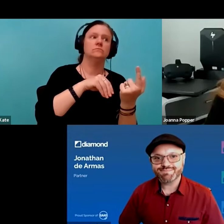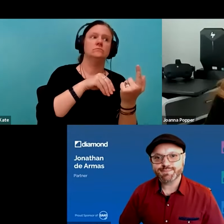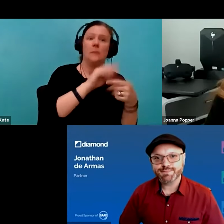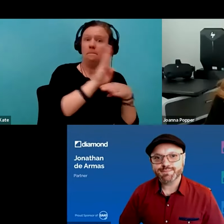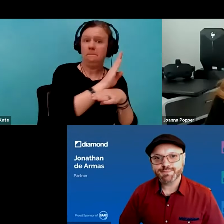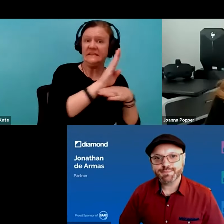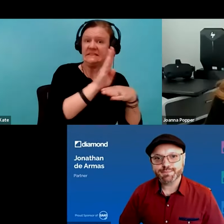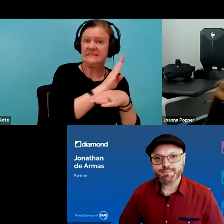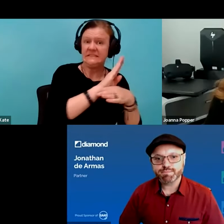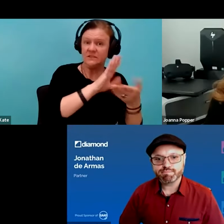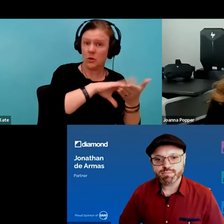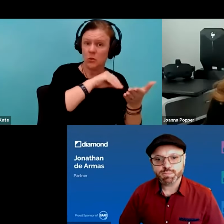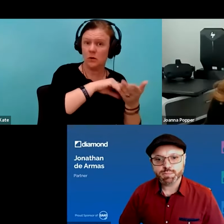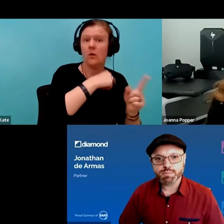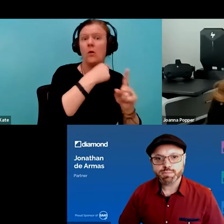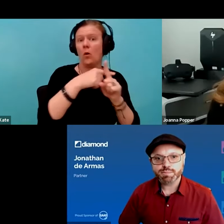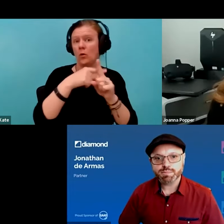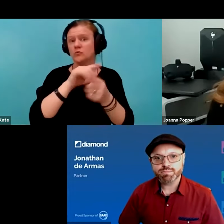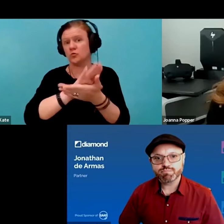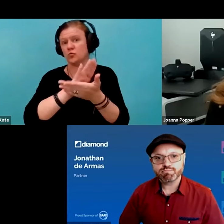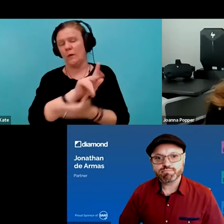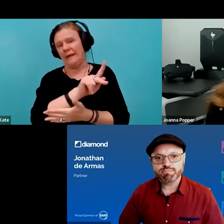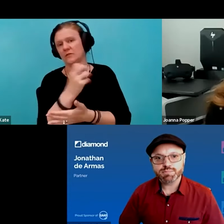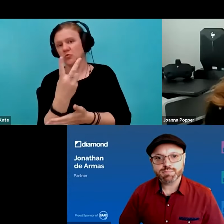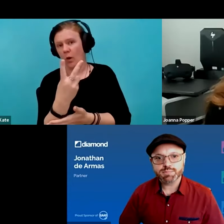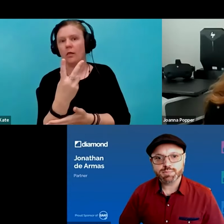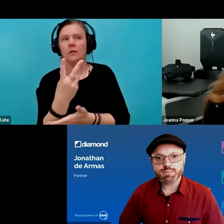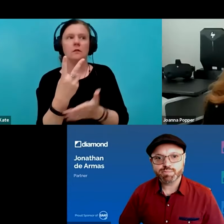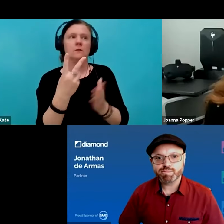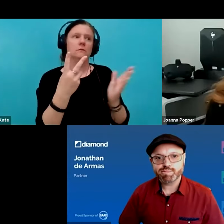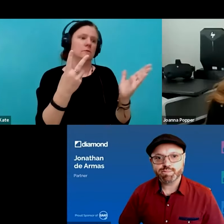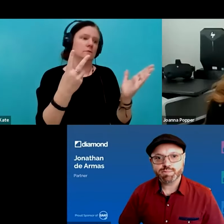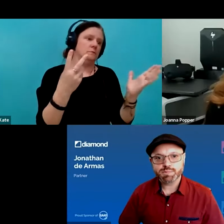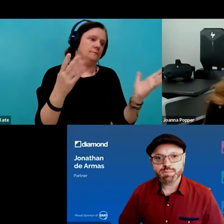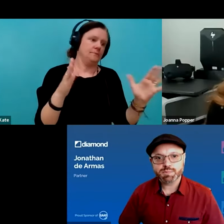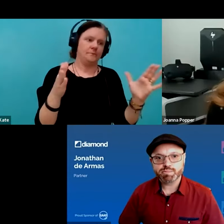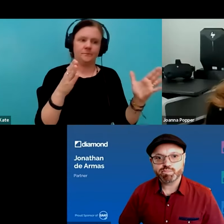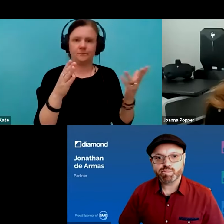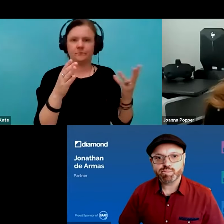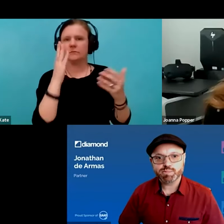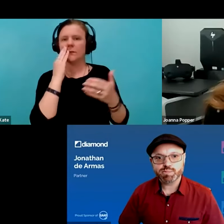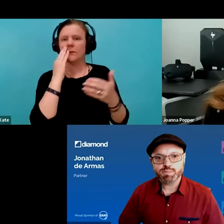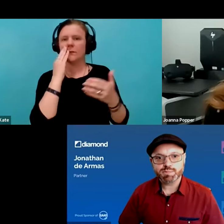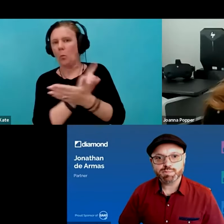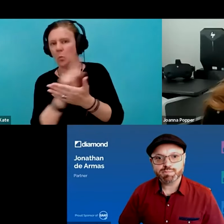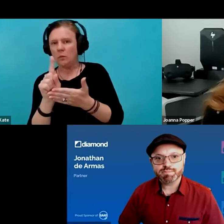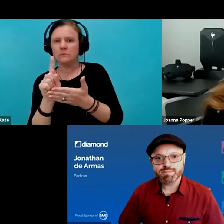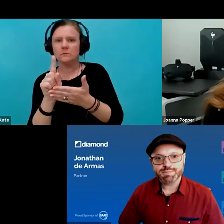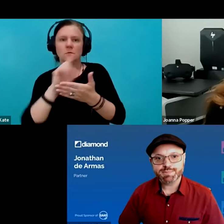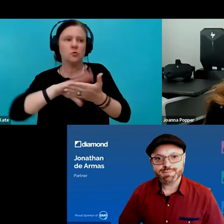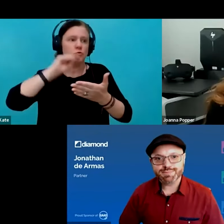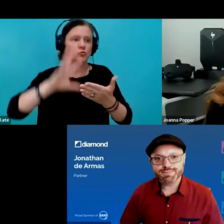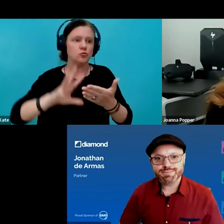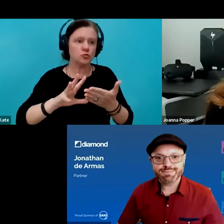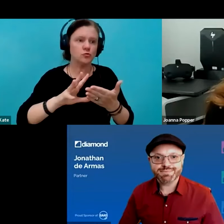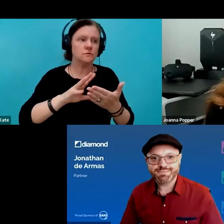Environment or in a school environment, right. So, from one day to the next. Or one week to the next students all around the world, nearly 90%